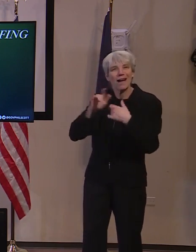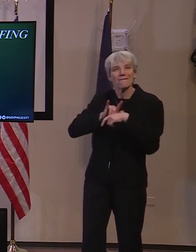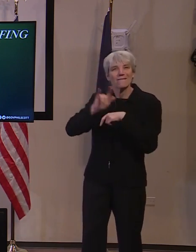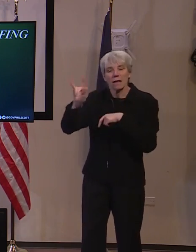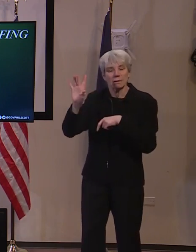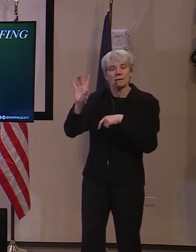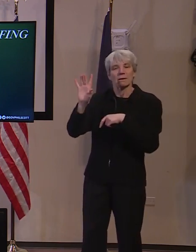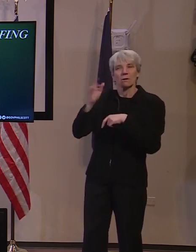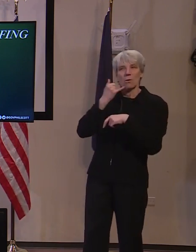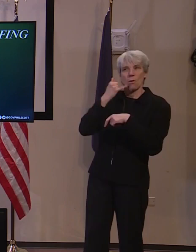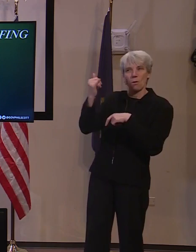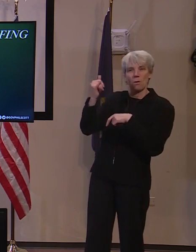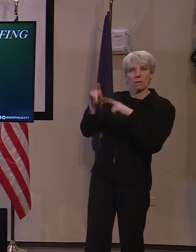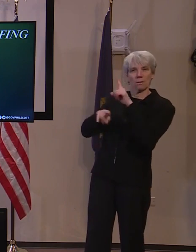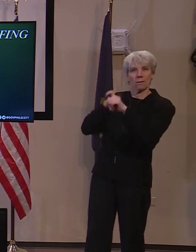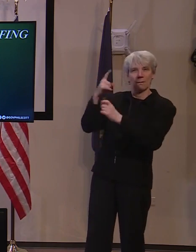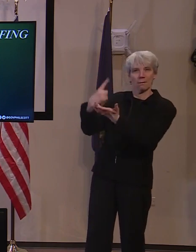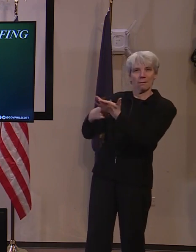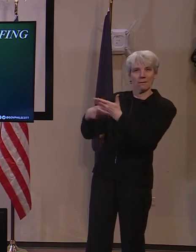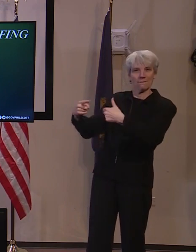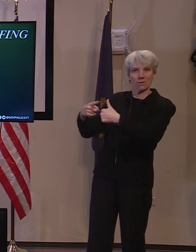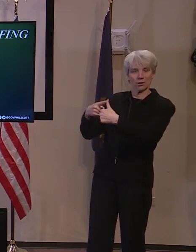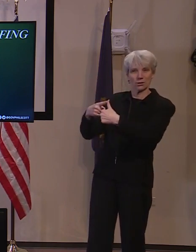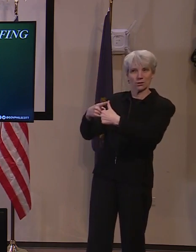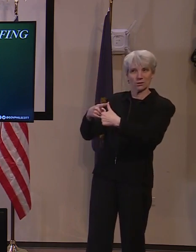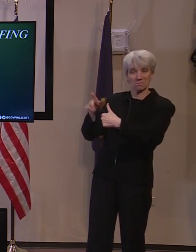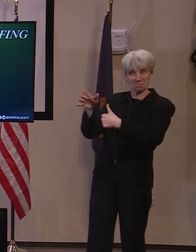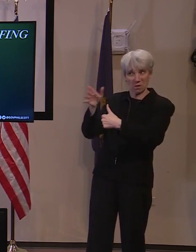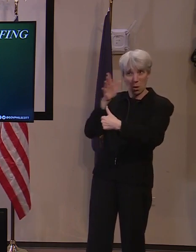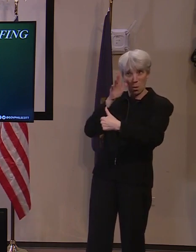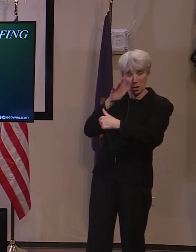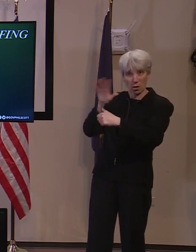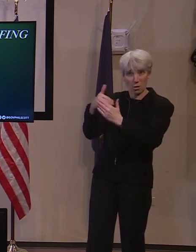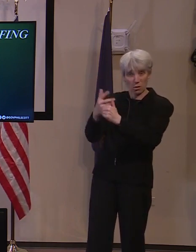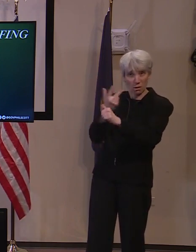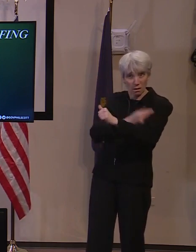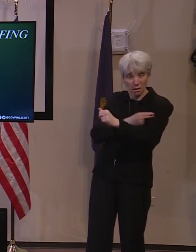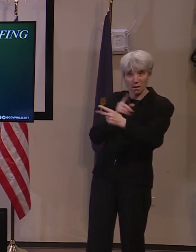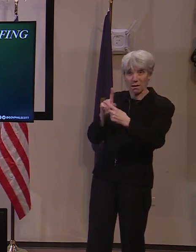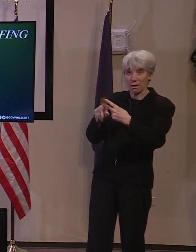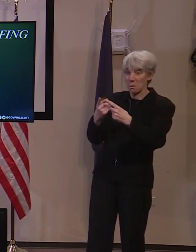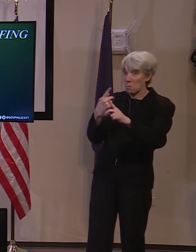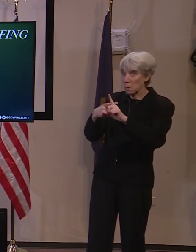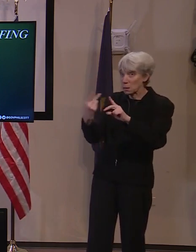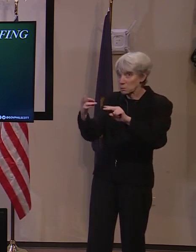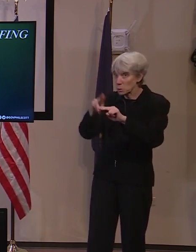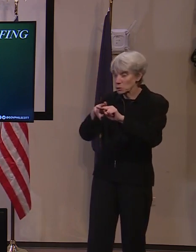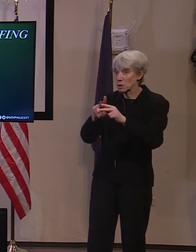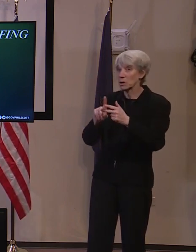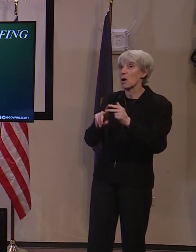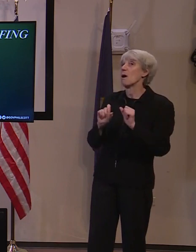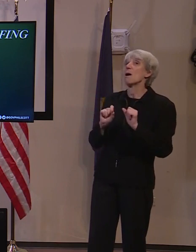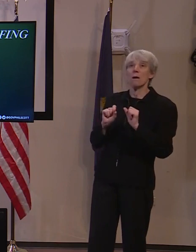vaccinated, boosted, or if extra precautions need to be taken for anyone